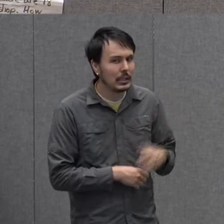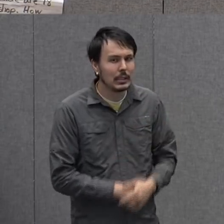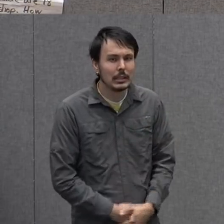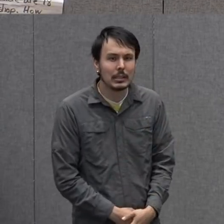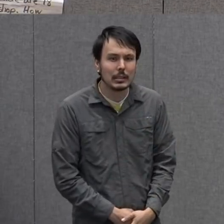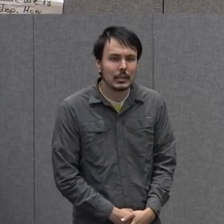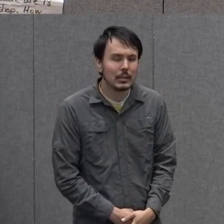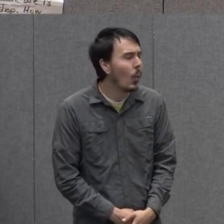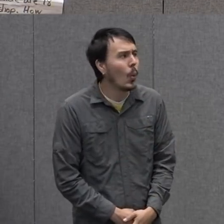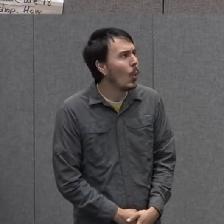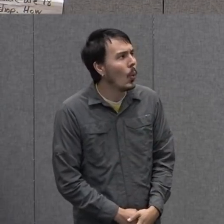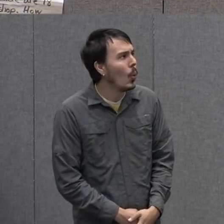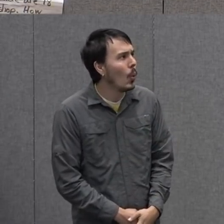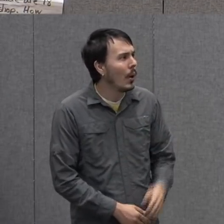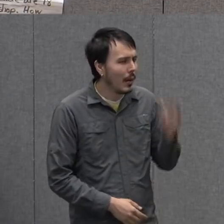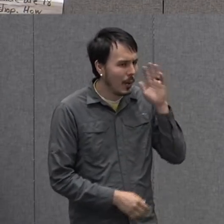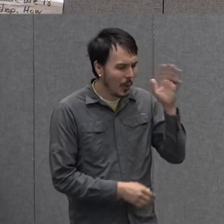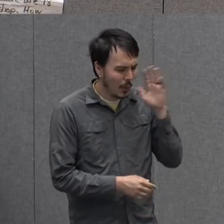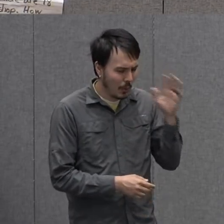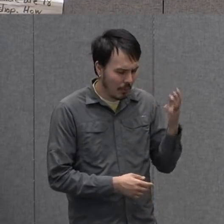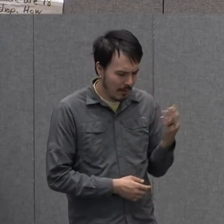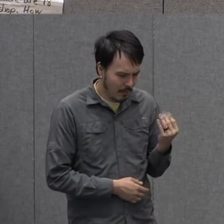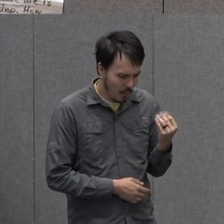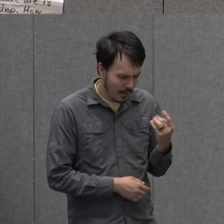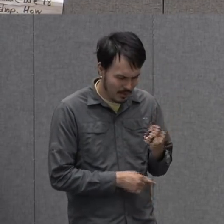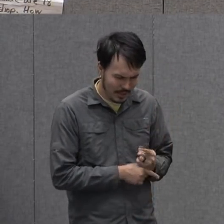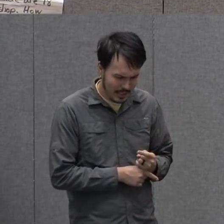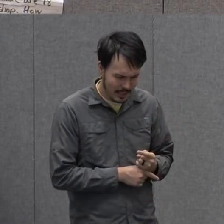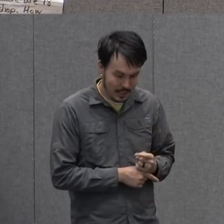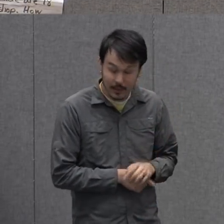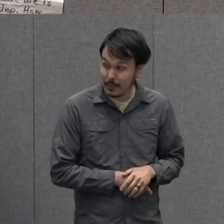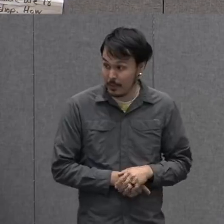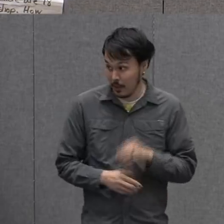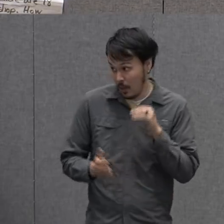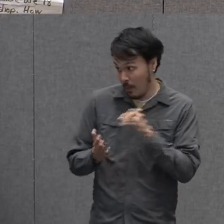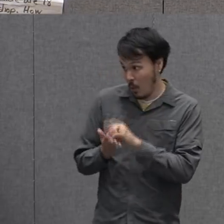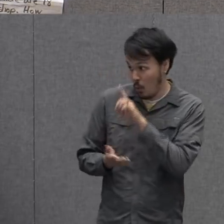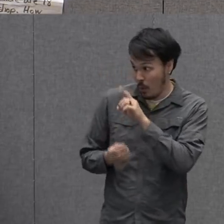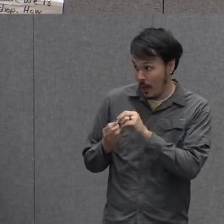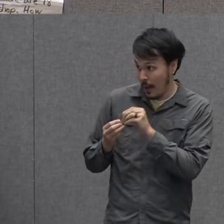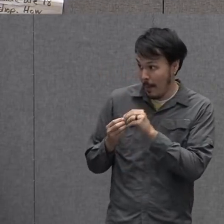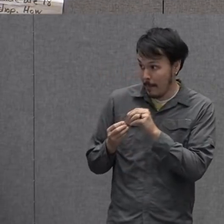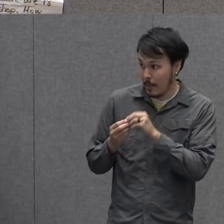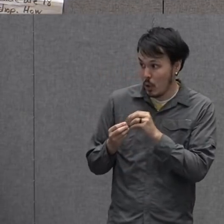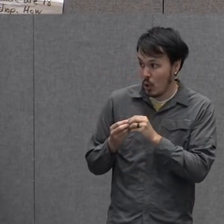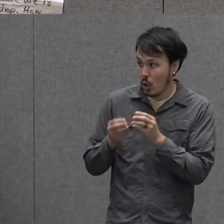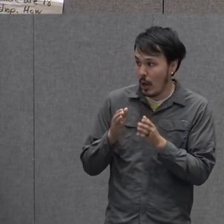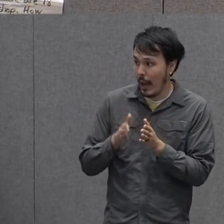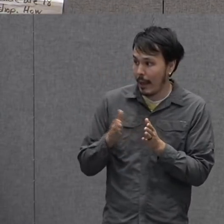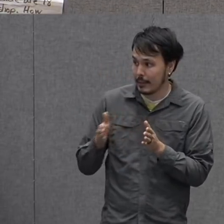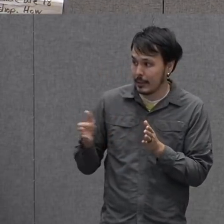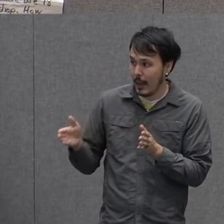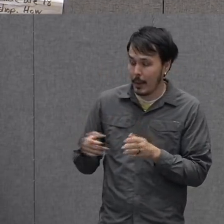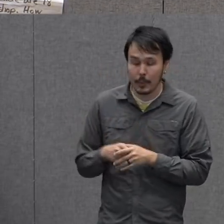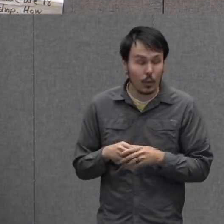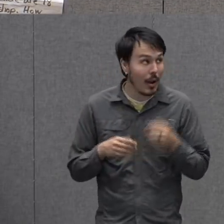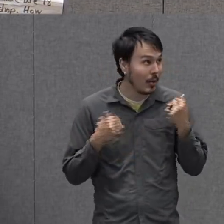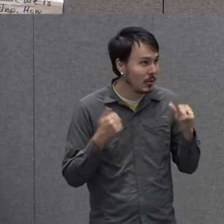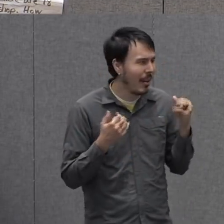no, it would make 14, huh? You just can put one number at a time. Can only put one number, so that, I know, so I was trying to think about